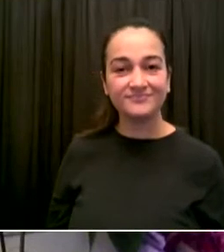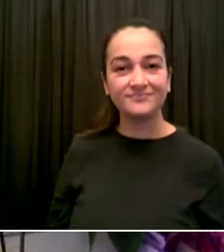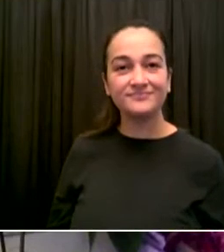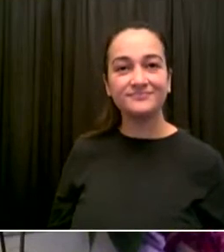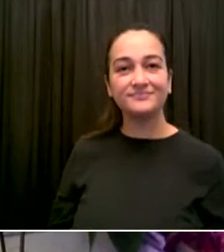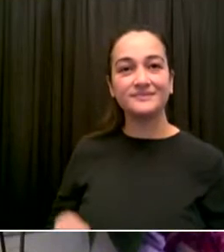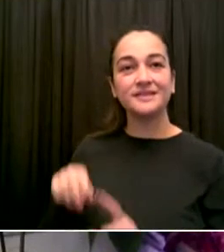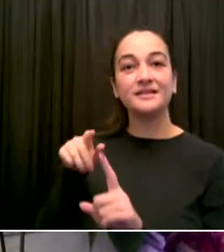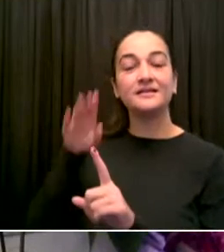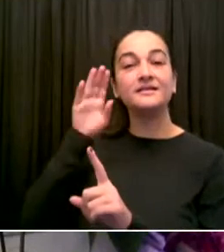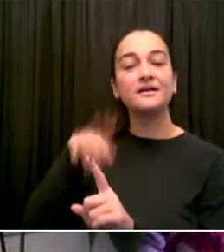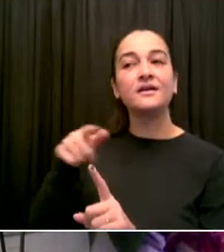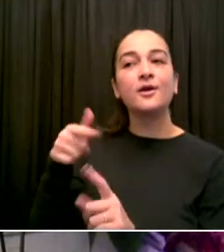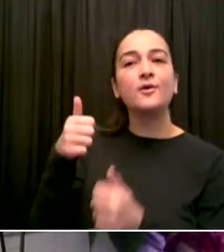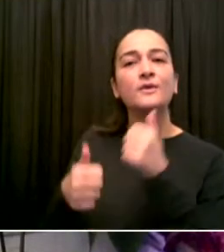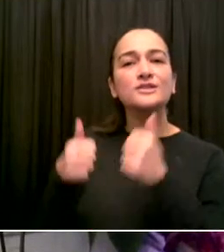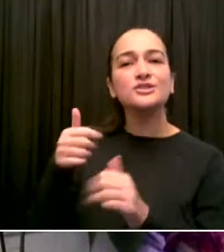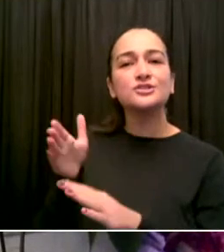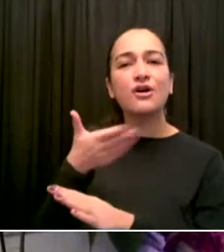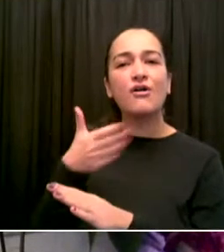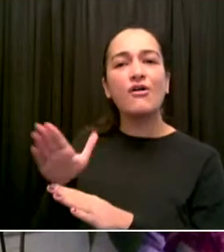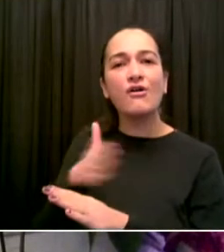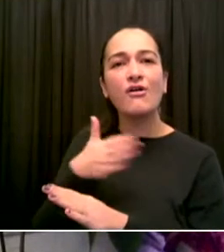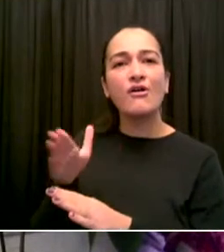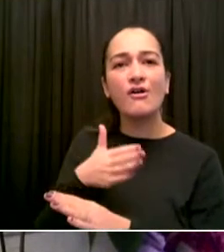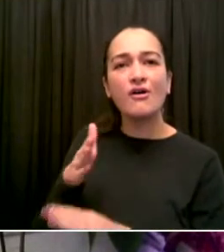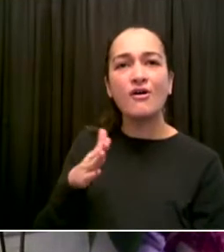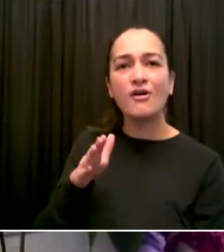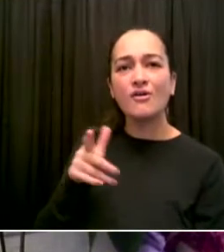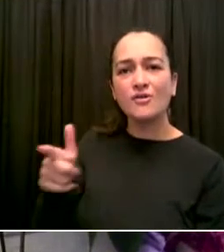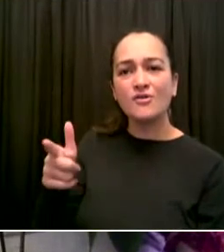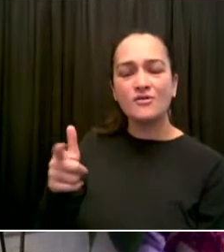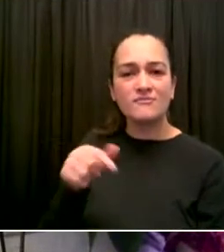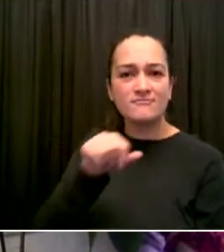ELECTRIC MMOENT. WHICH MOMENT IN THE SHOW, WHICH